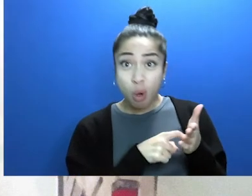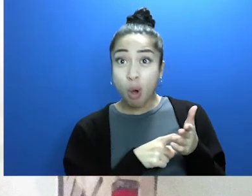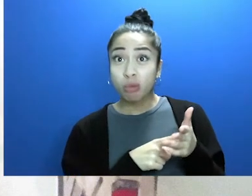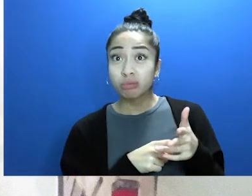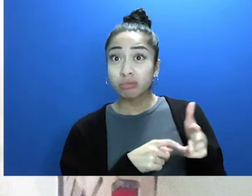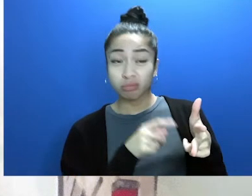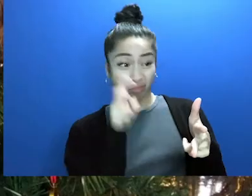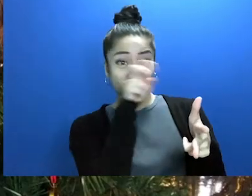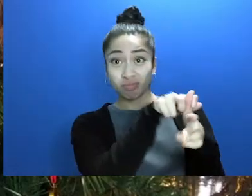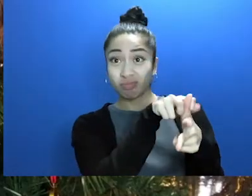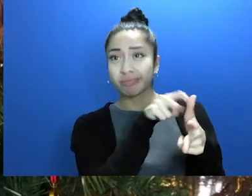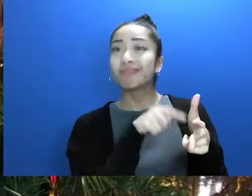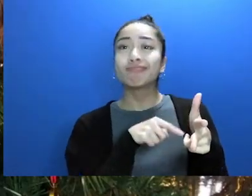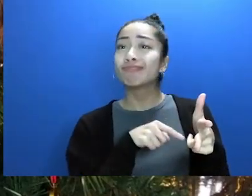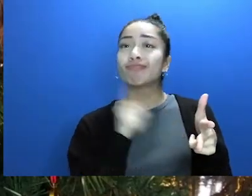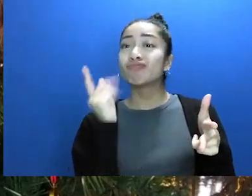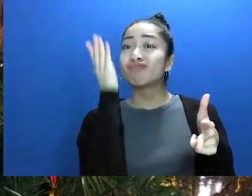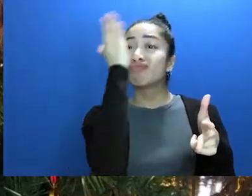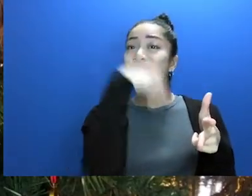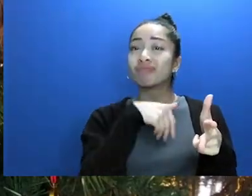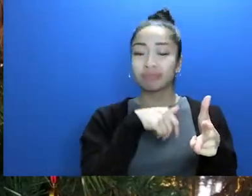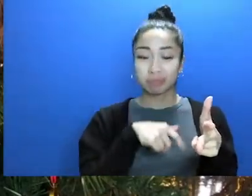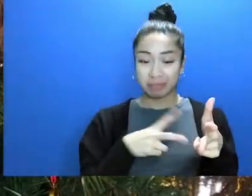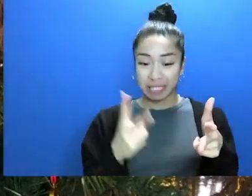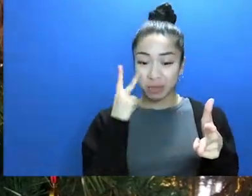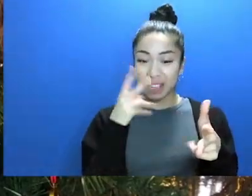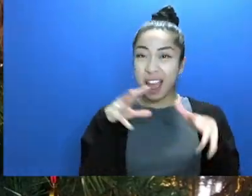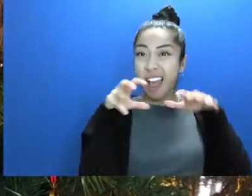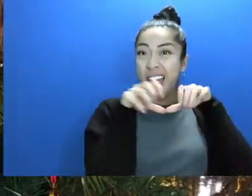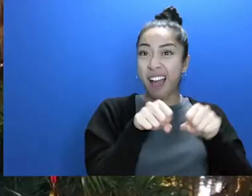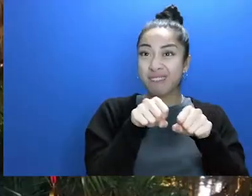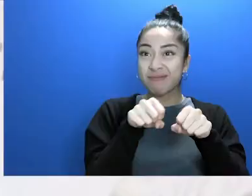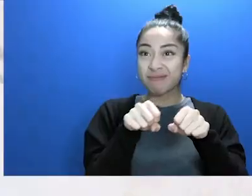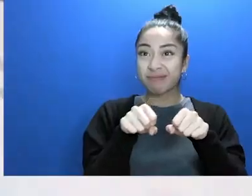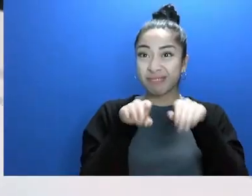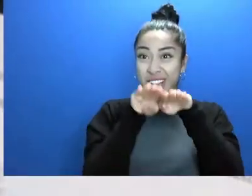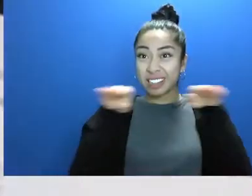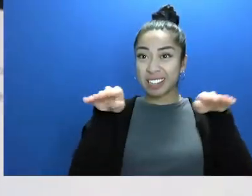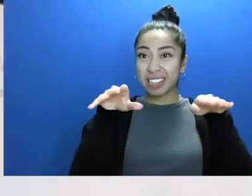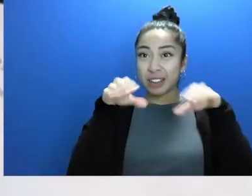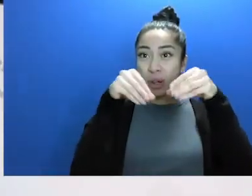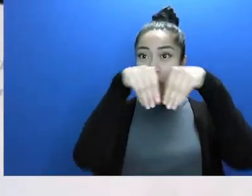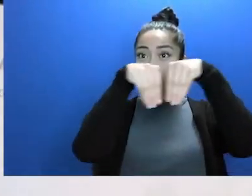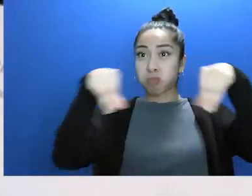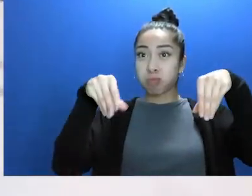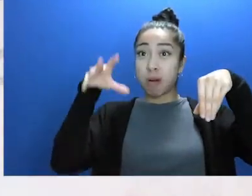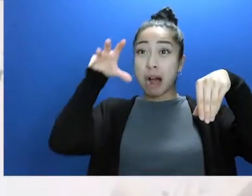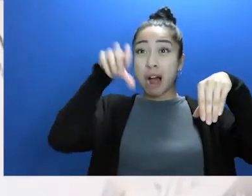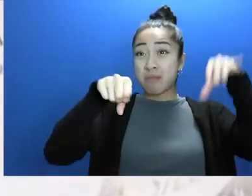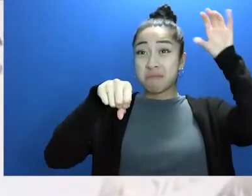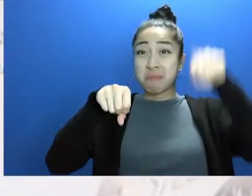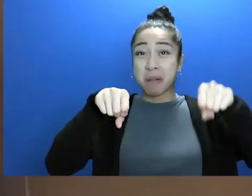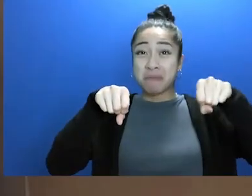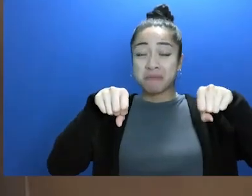pair look at them hanging off the sign on the taxi oh my goodness look at their faces oh